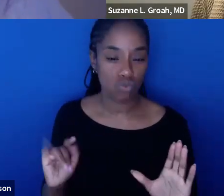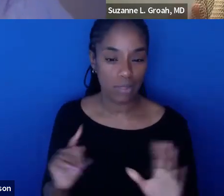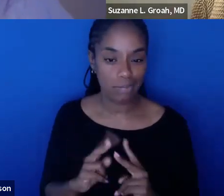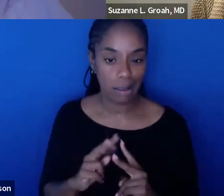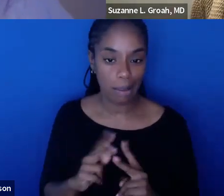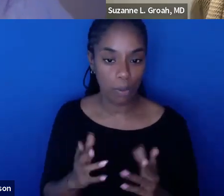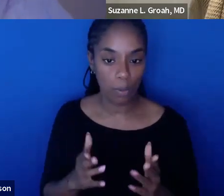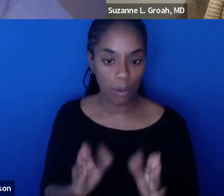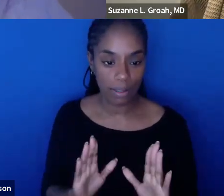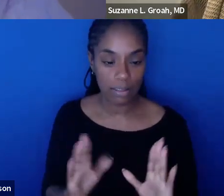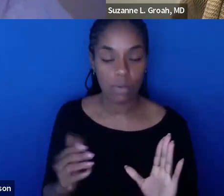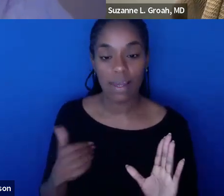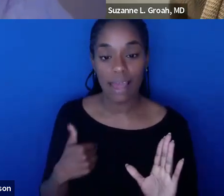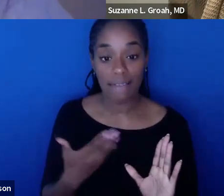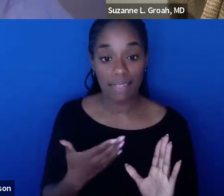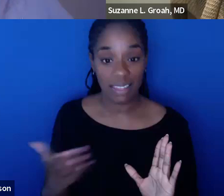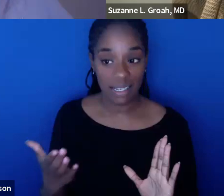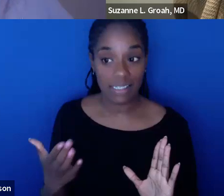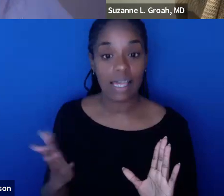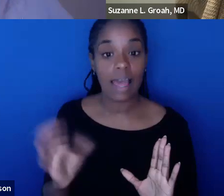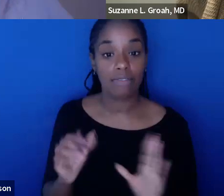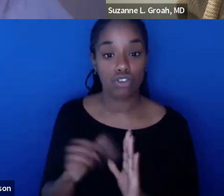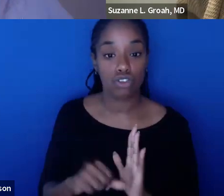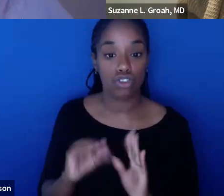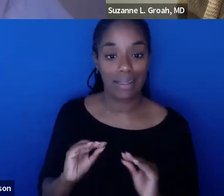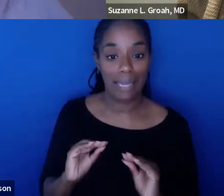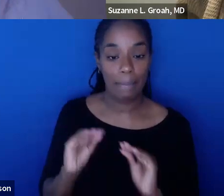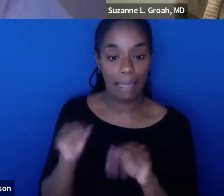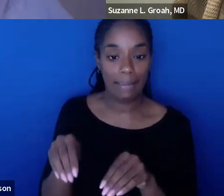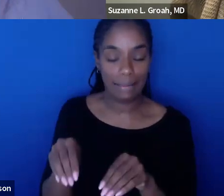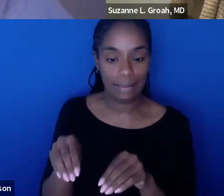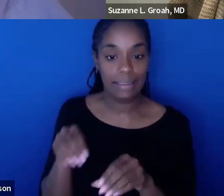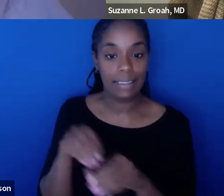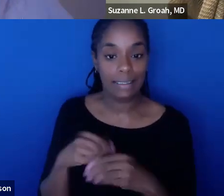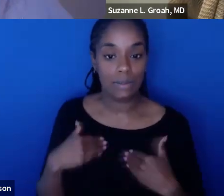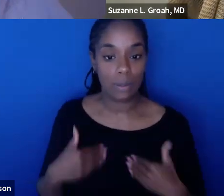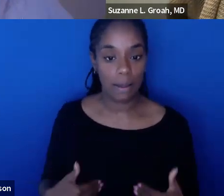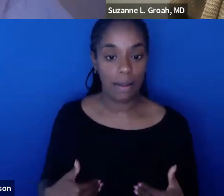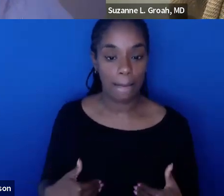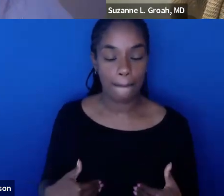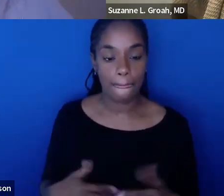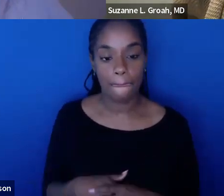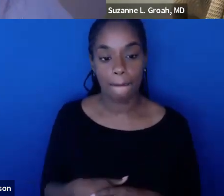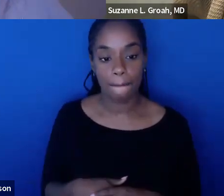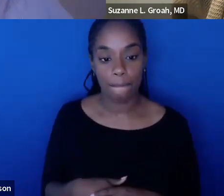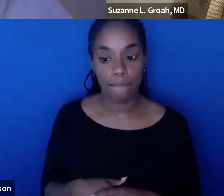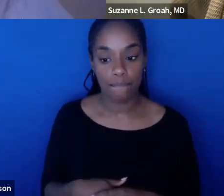There are devices that get surgically implanted into the body. We use like basically a spinal cord stimulator device.